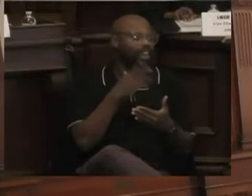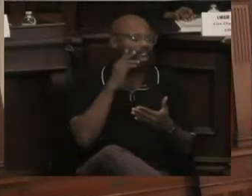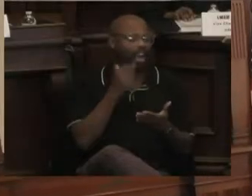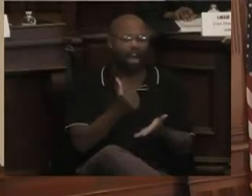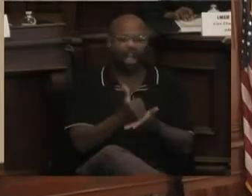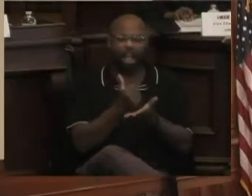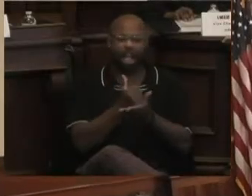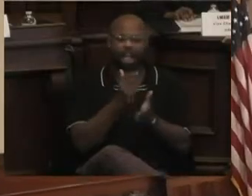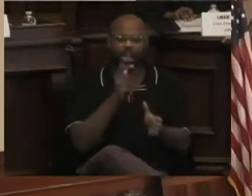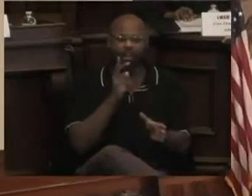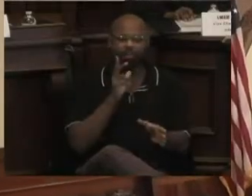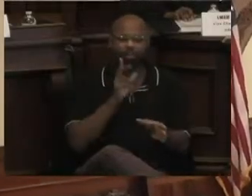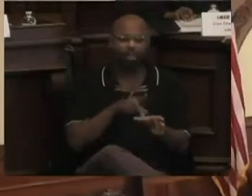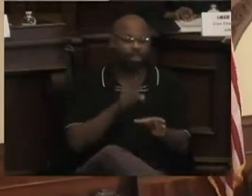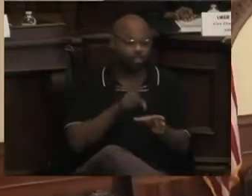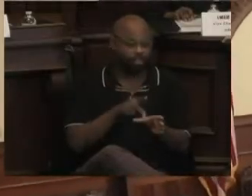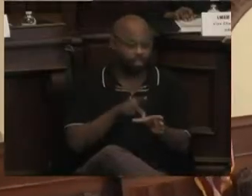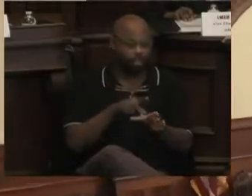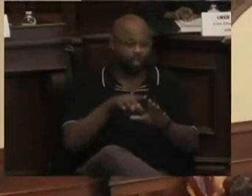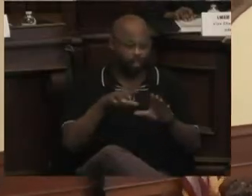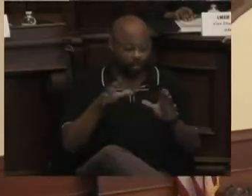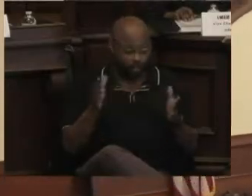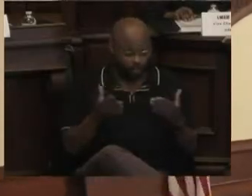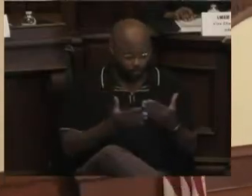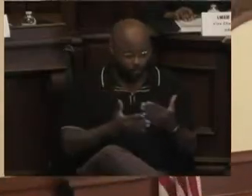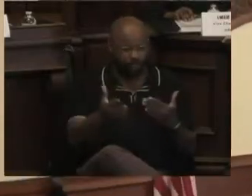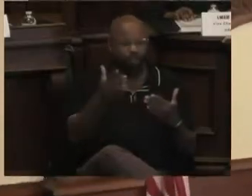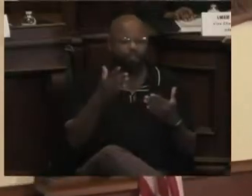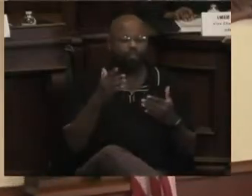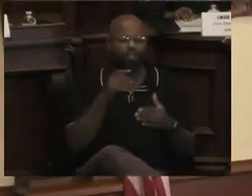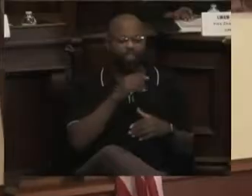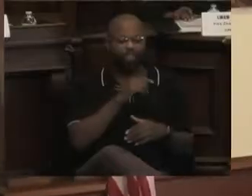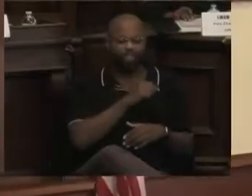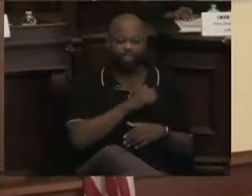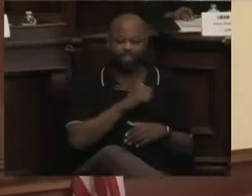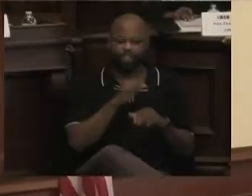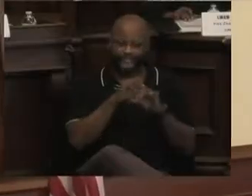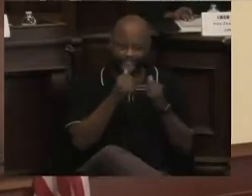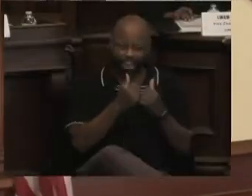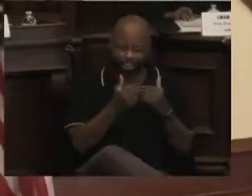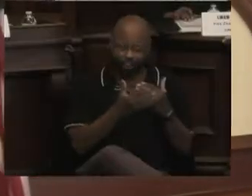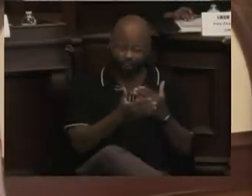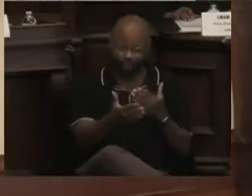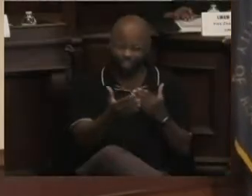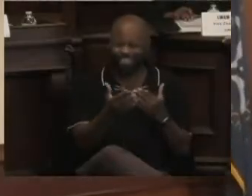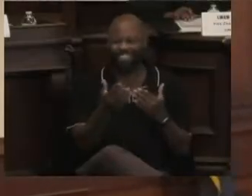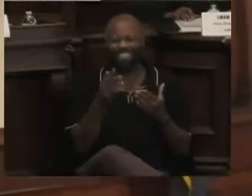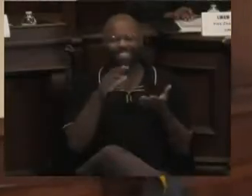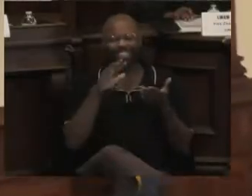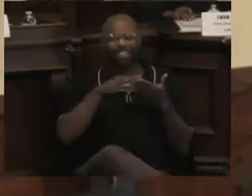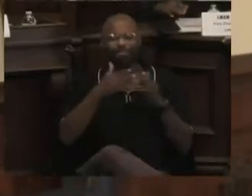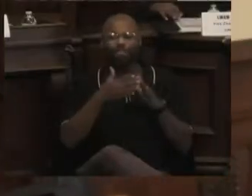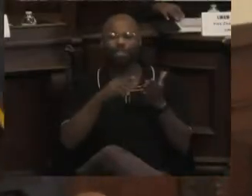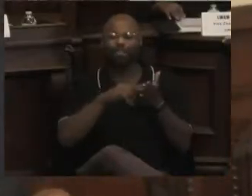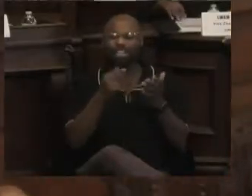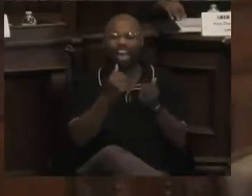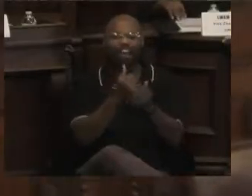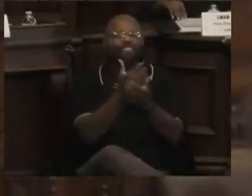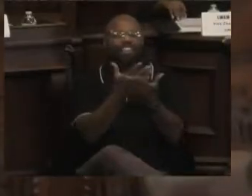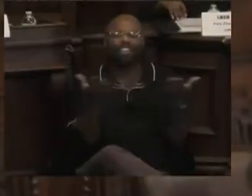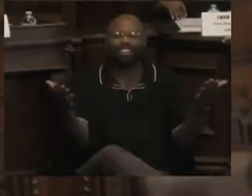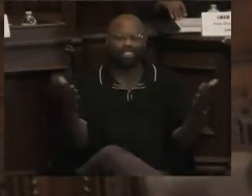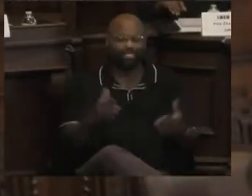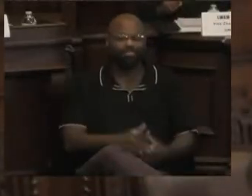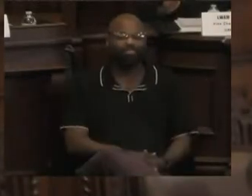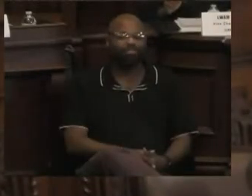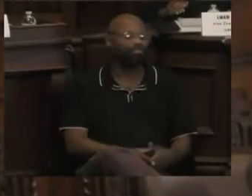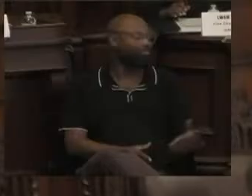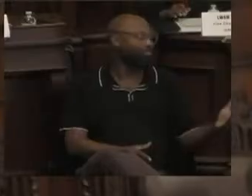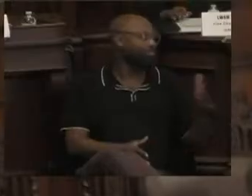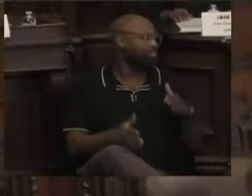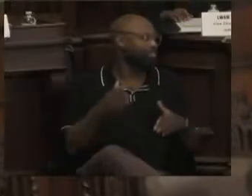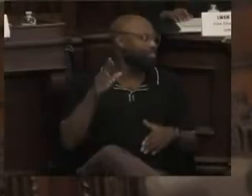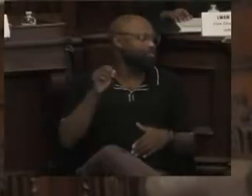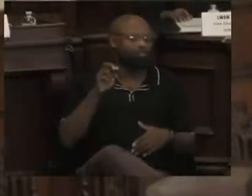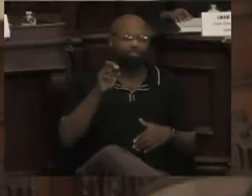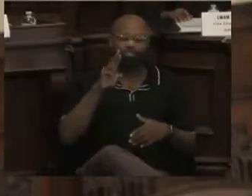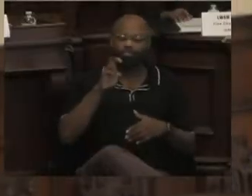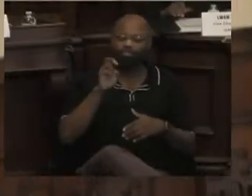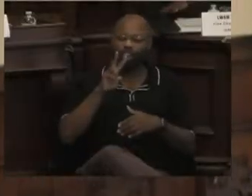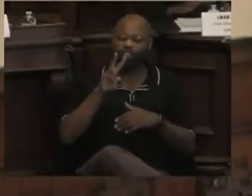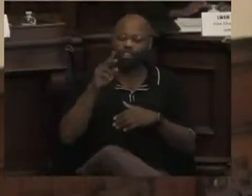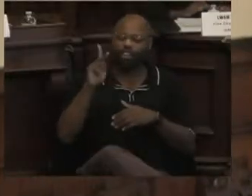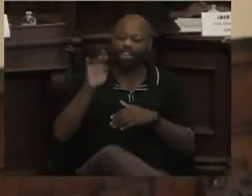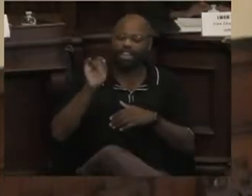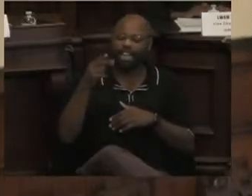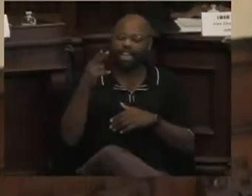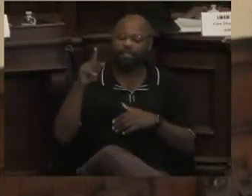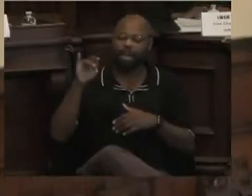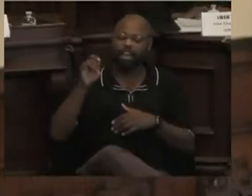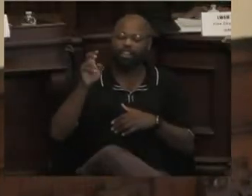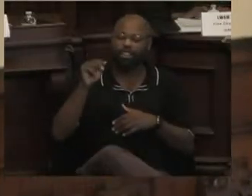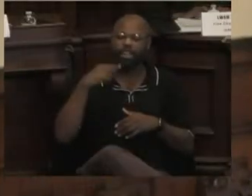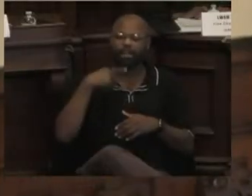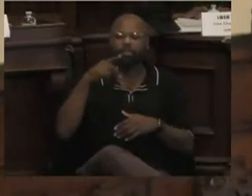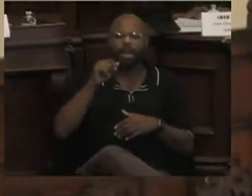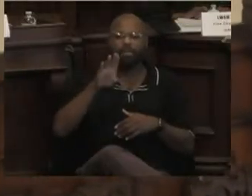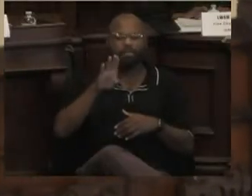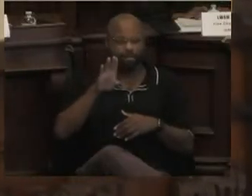time to come join us and to